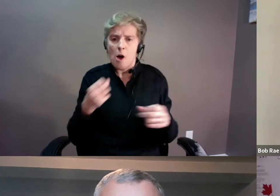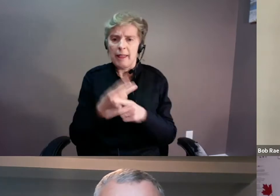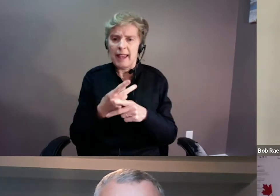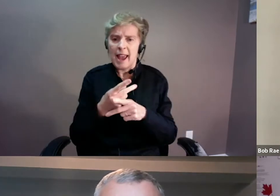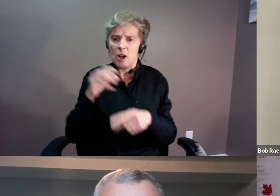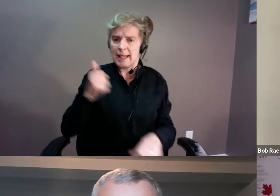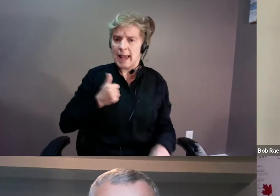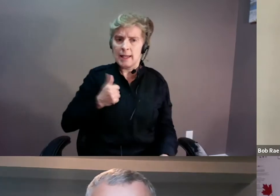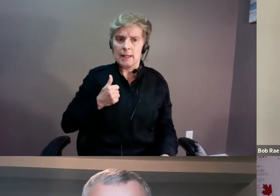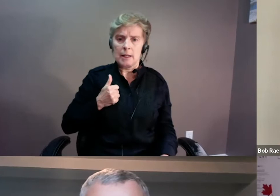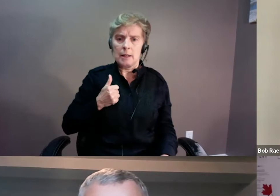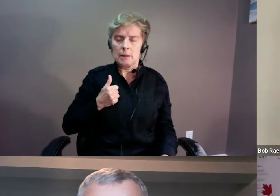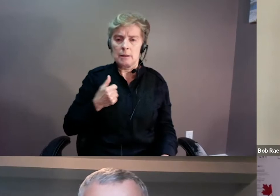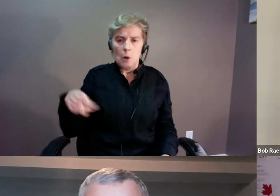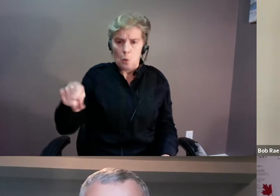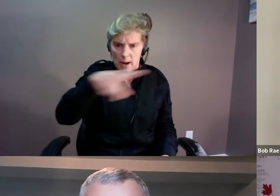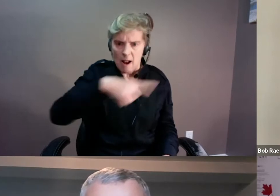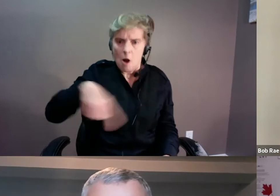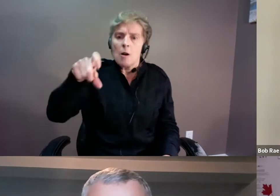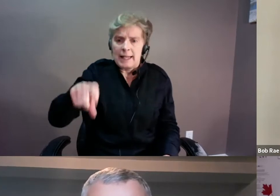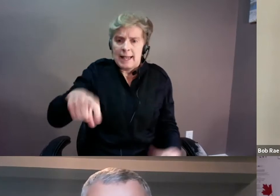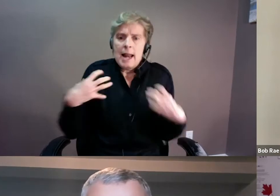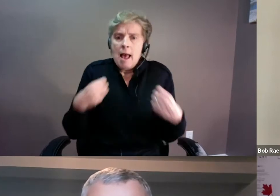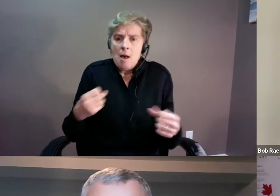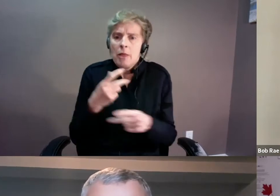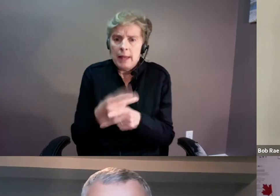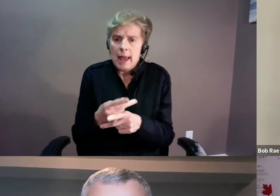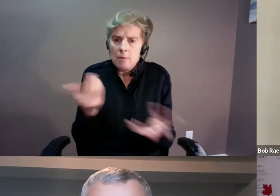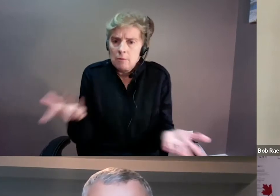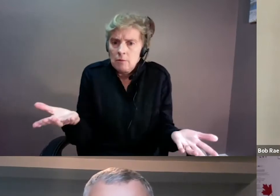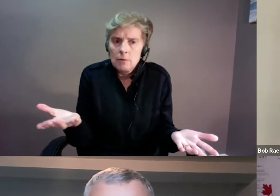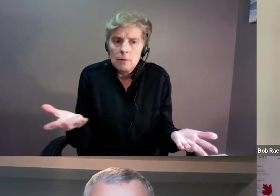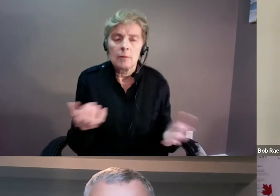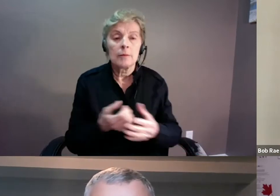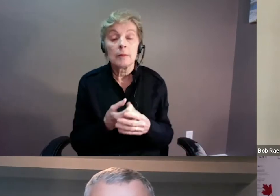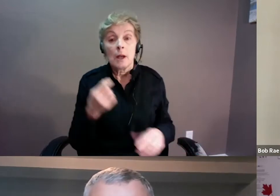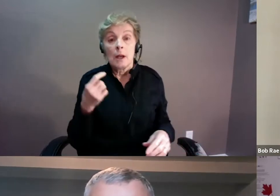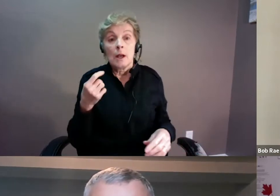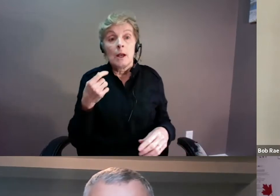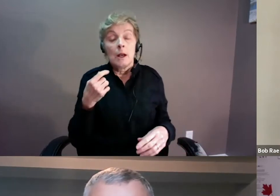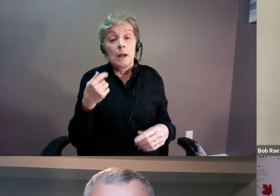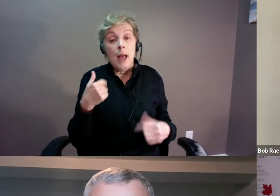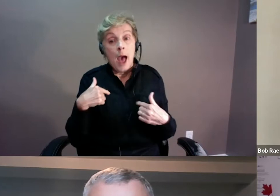potentially we're all going to need it. One of the reasons why I believe that we've made a critical